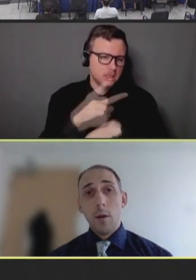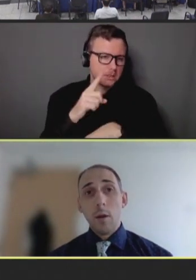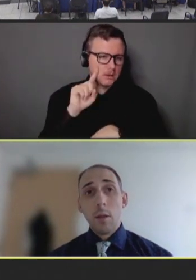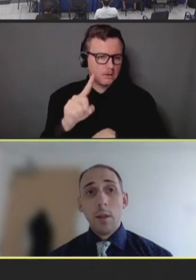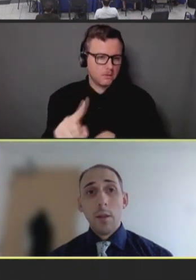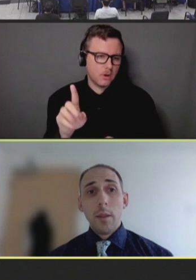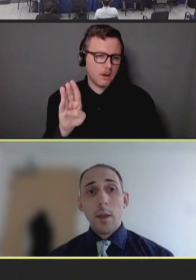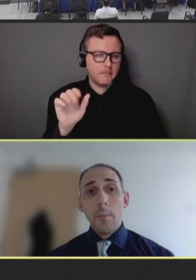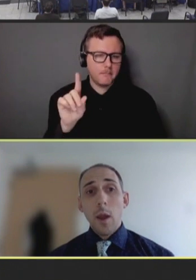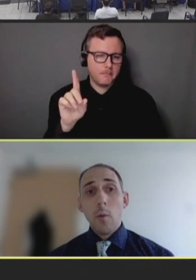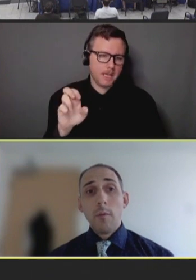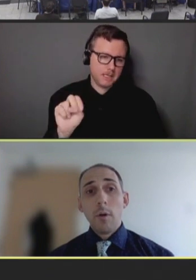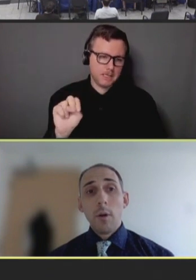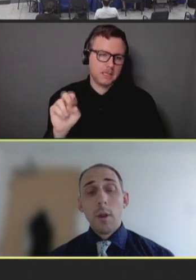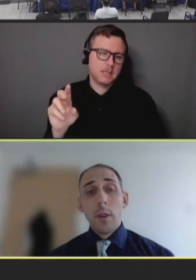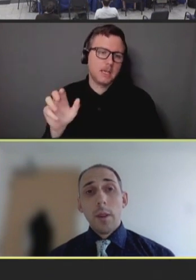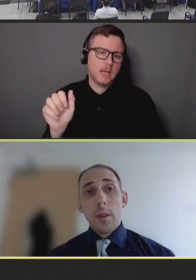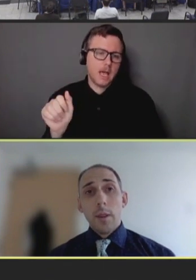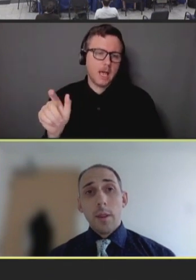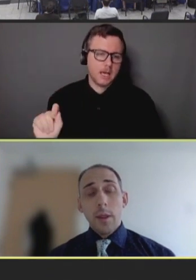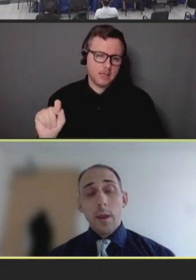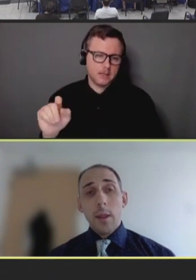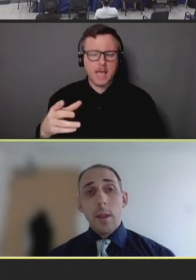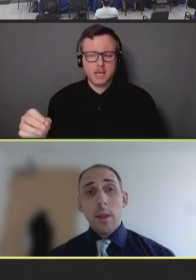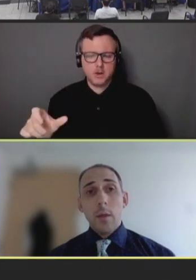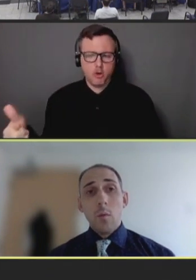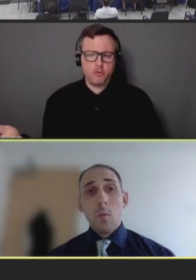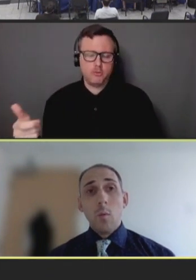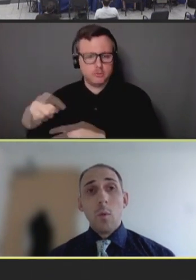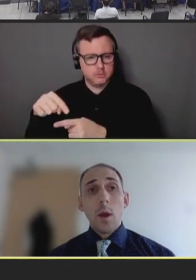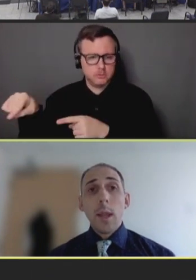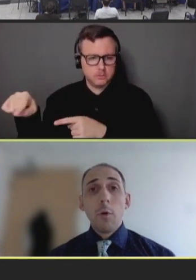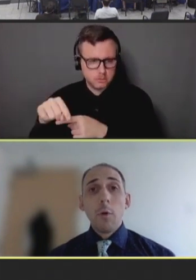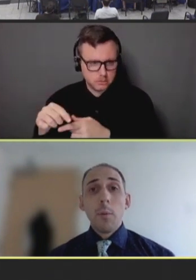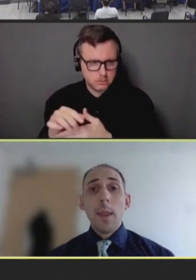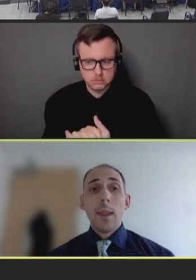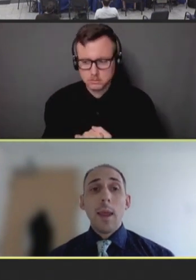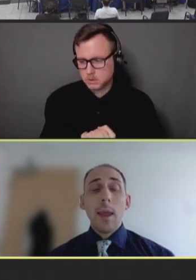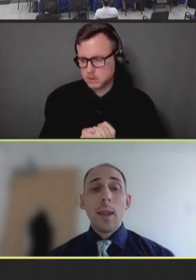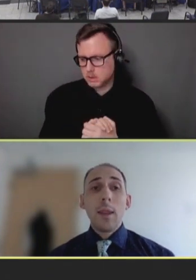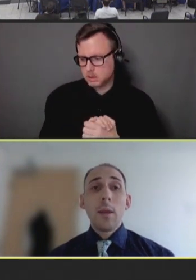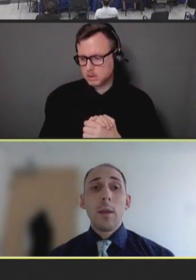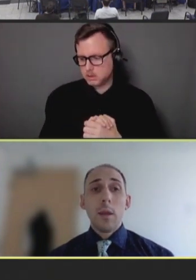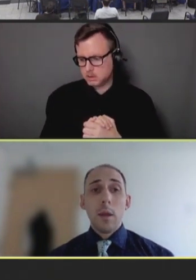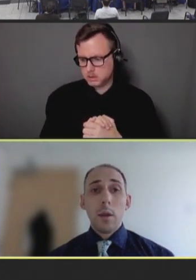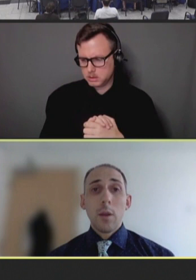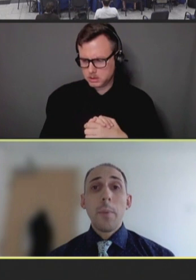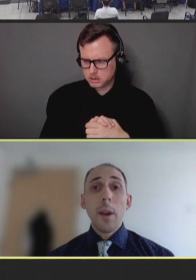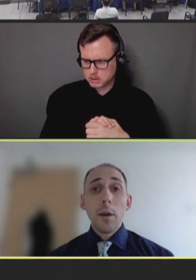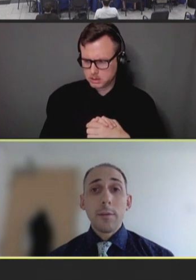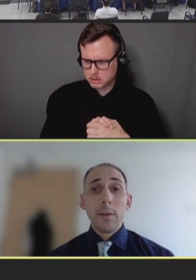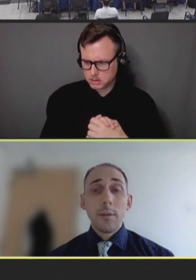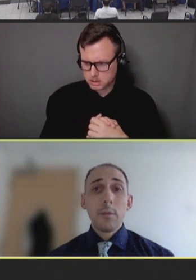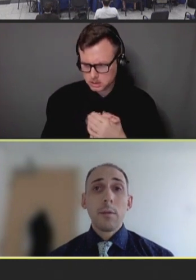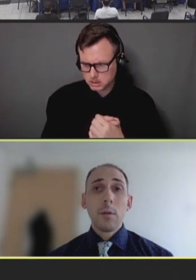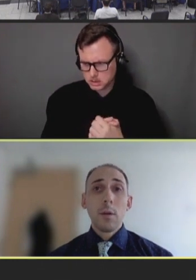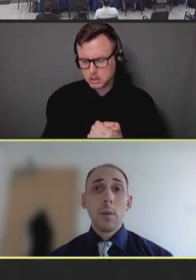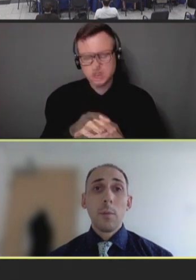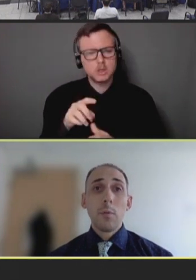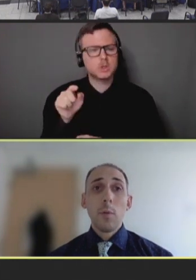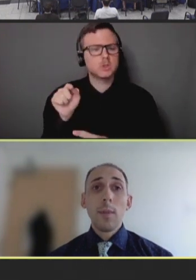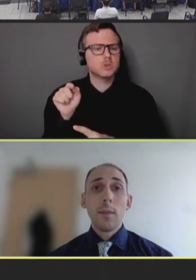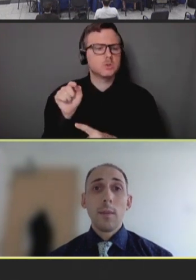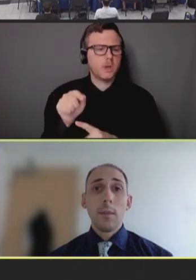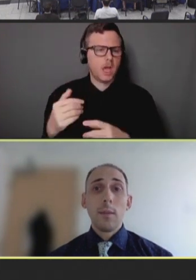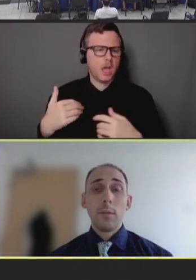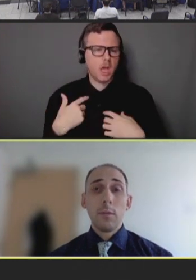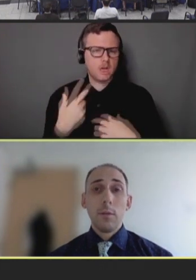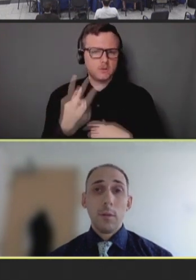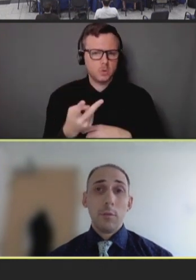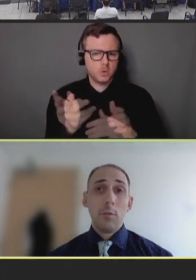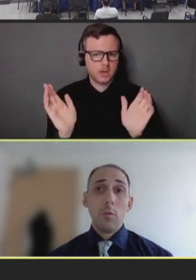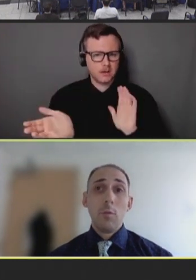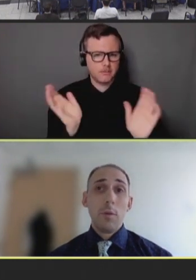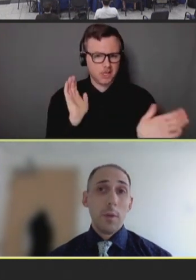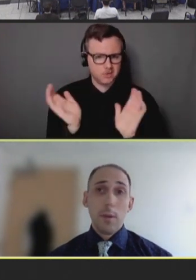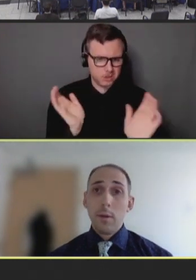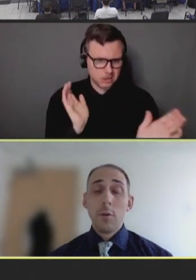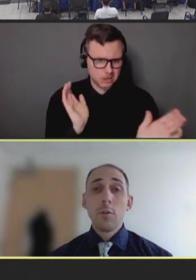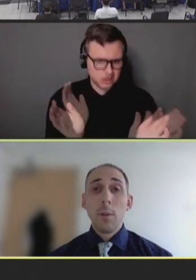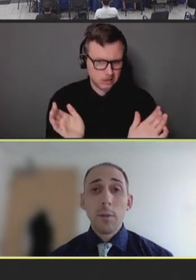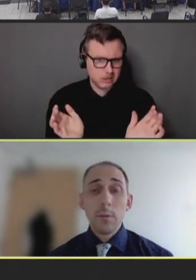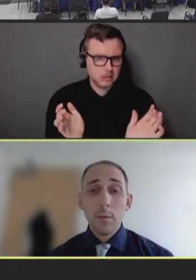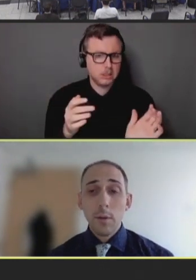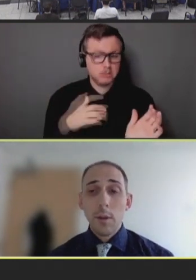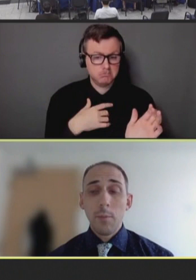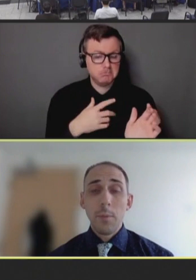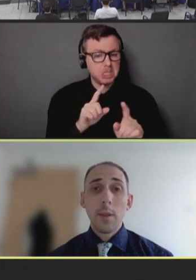However, we're unable to make any comparisons between these two different treatments because